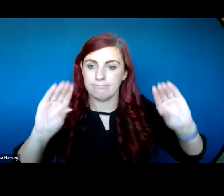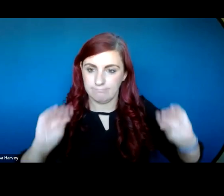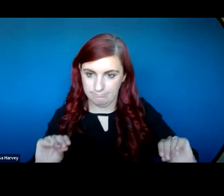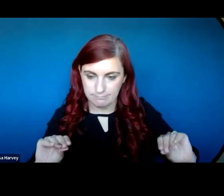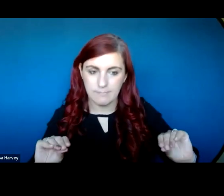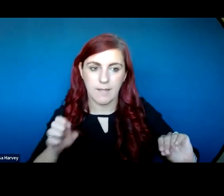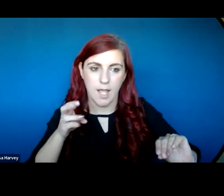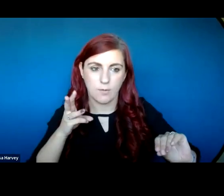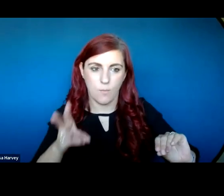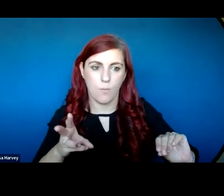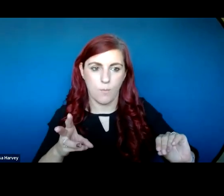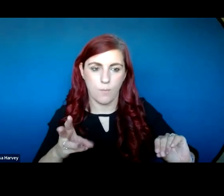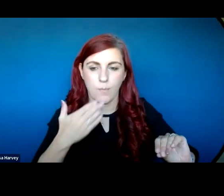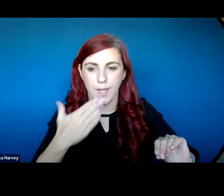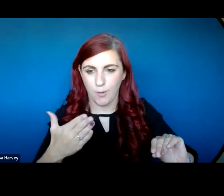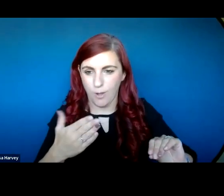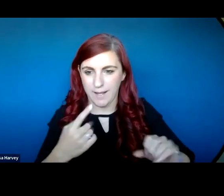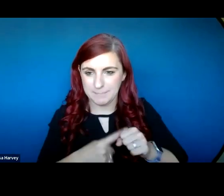the event to a close, thank you all.